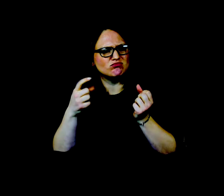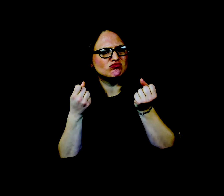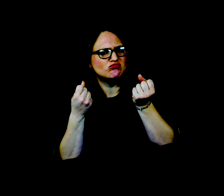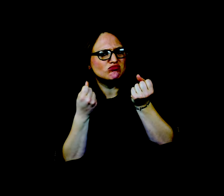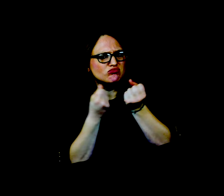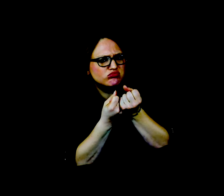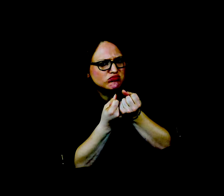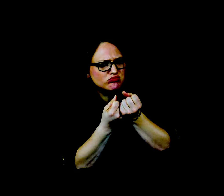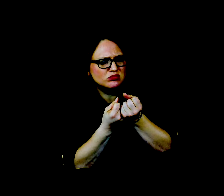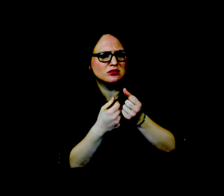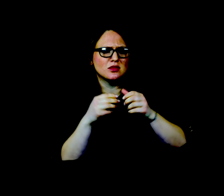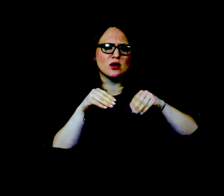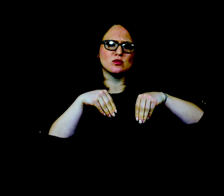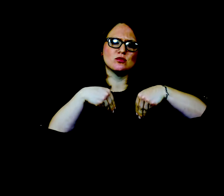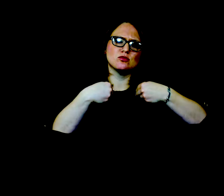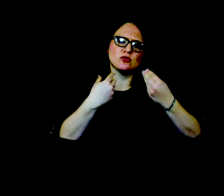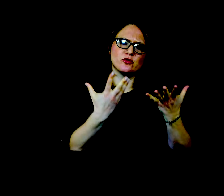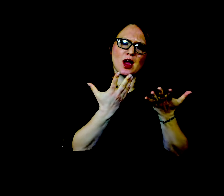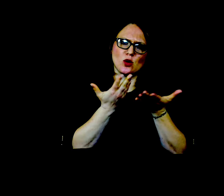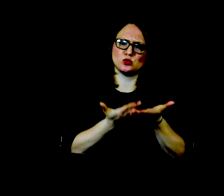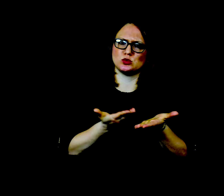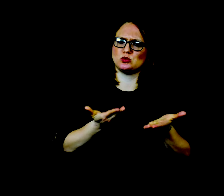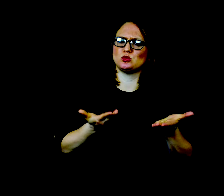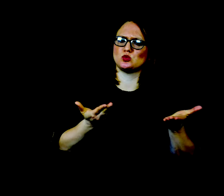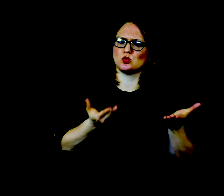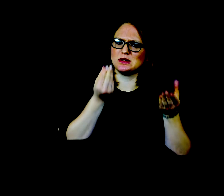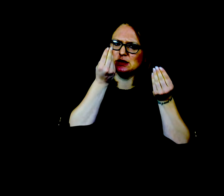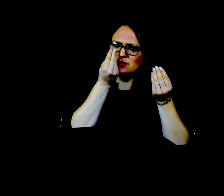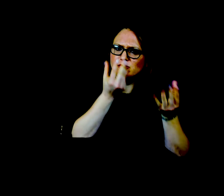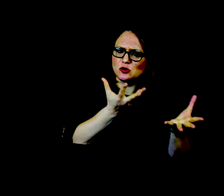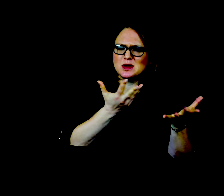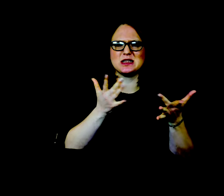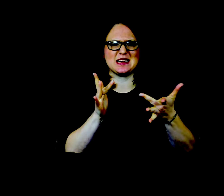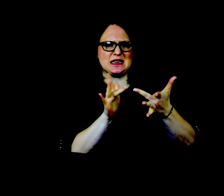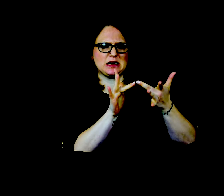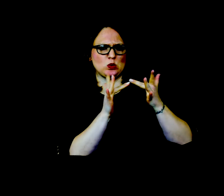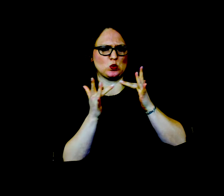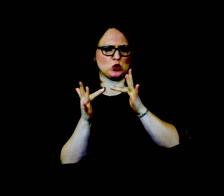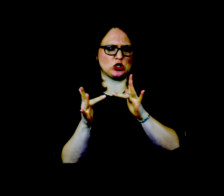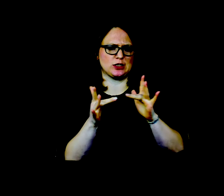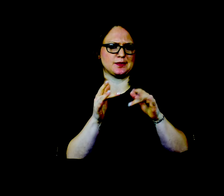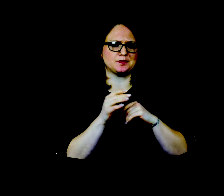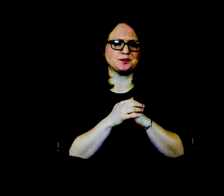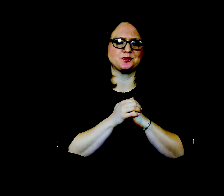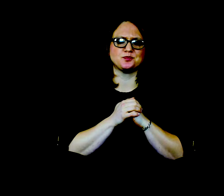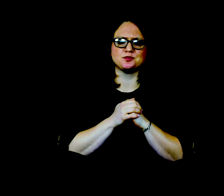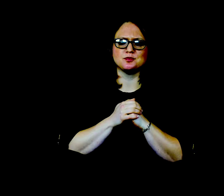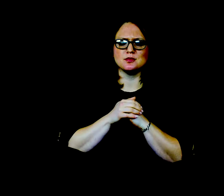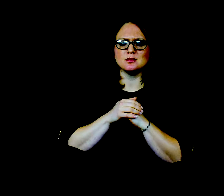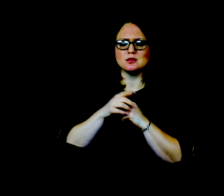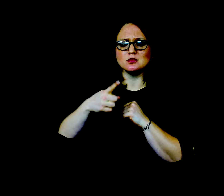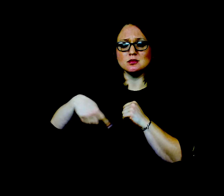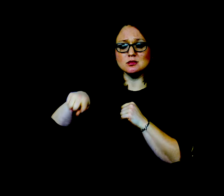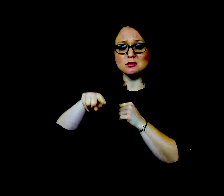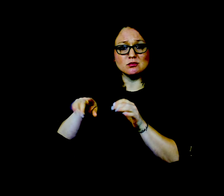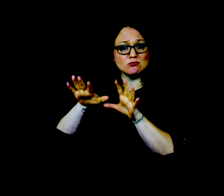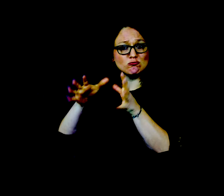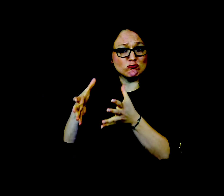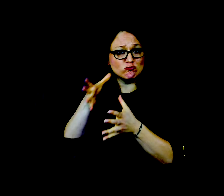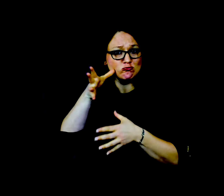support networks about parenting, attachment, resources, and